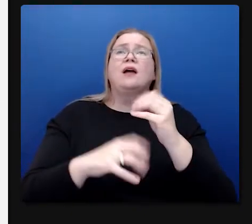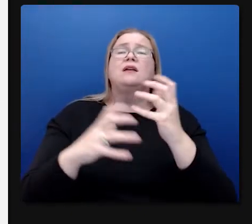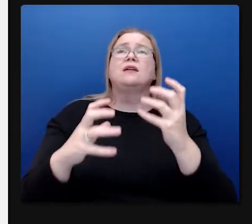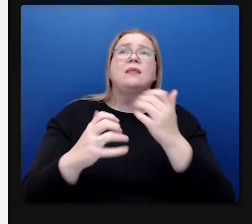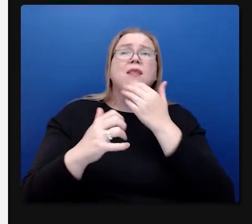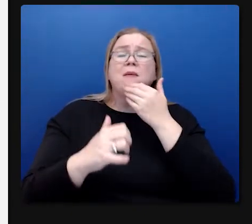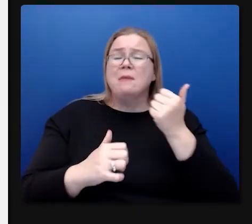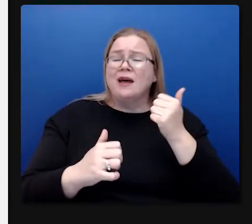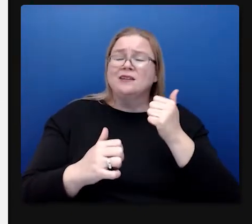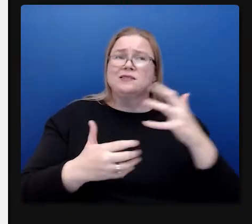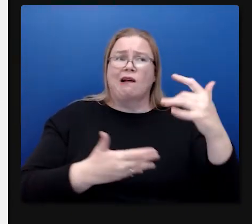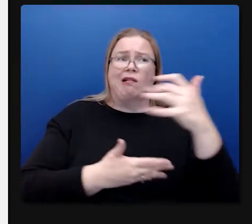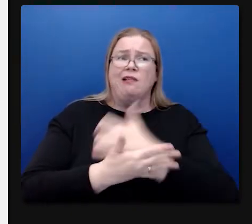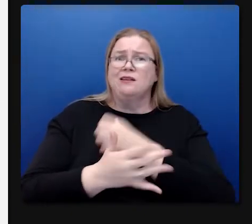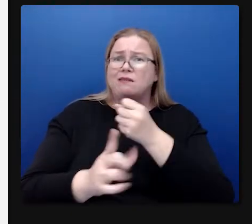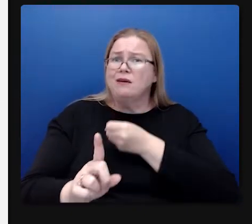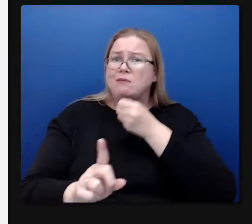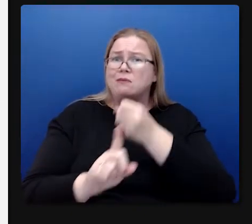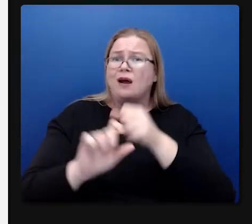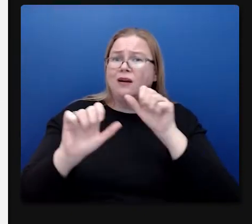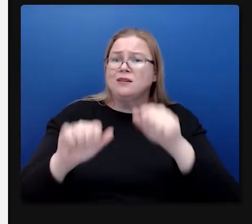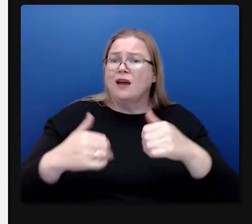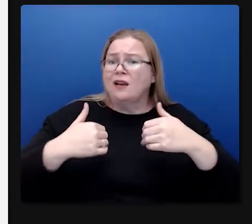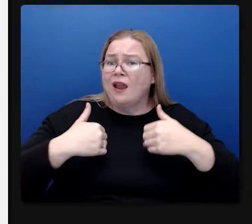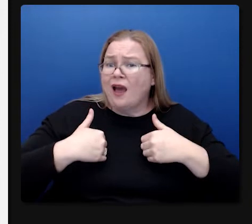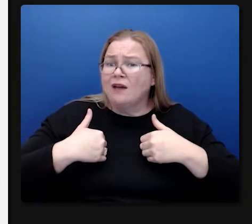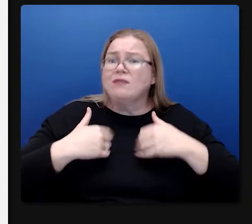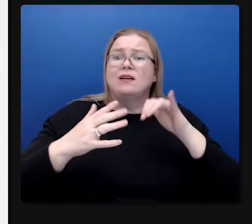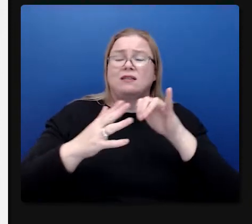and the best collective impact we can have is at scale.